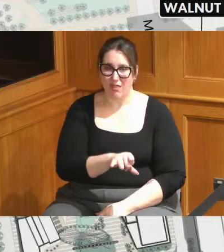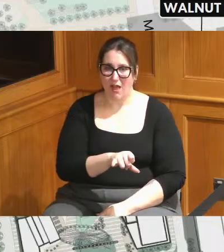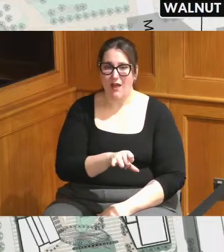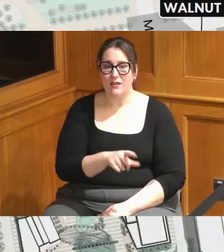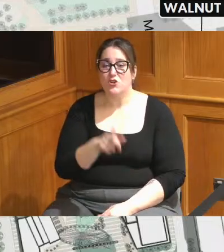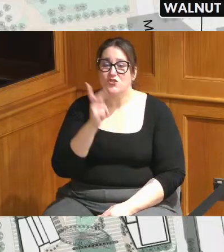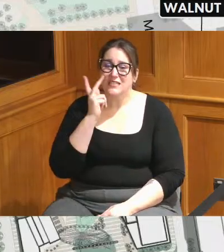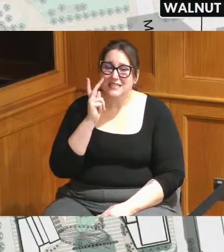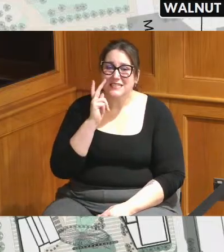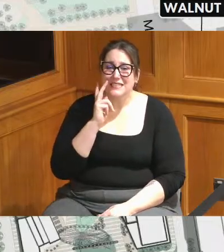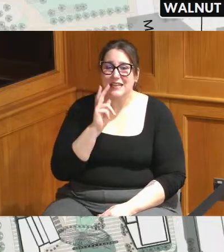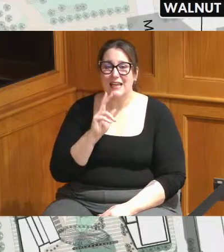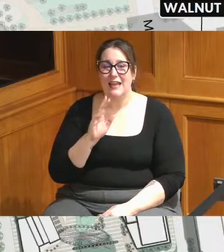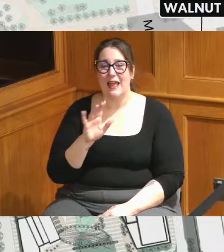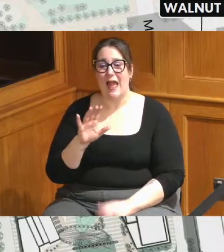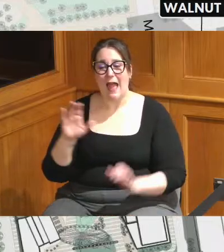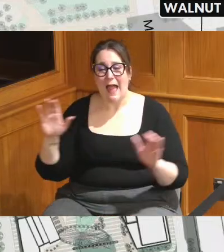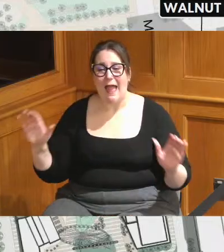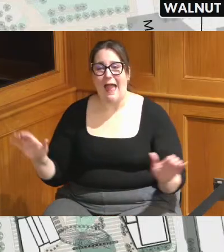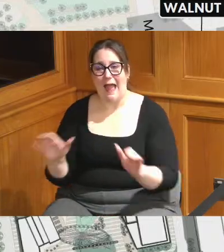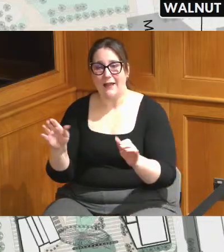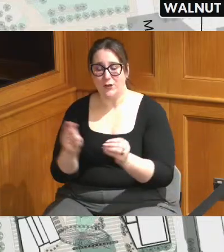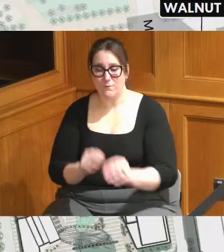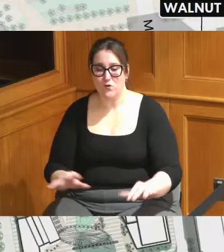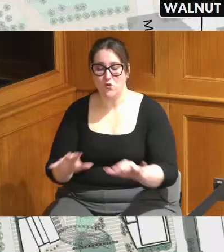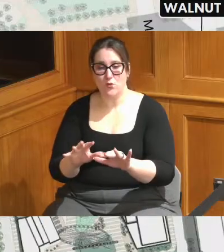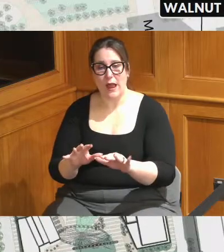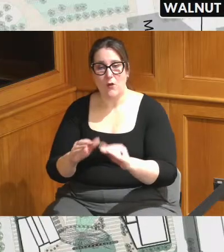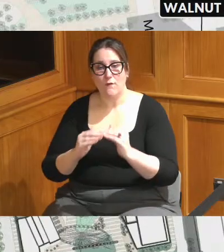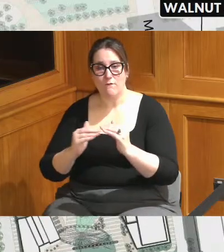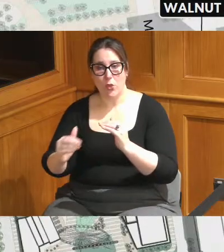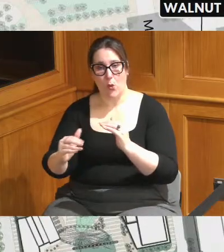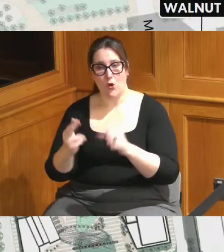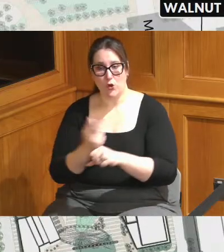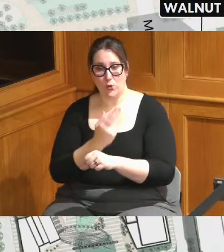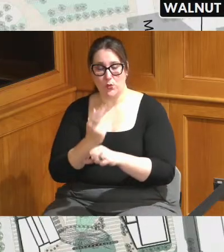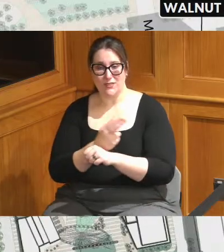the depiction around active ground floor or uses largely retail the pink depictions here are simply